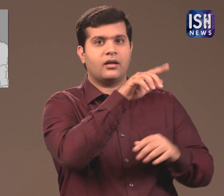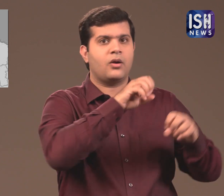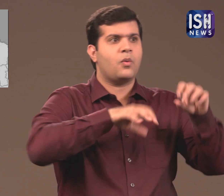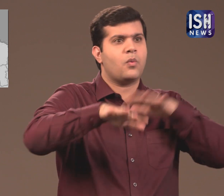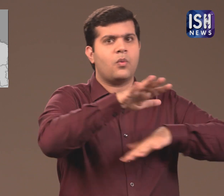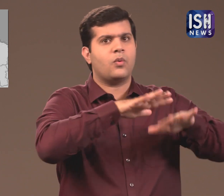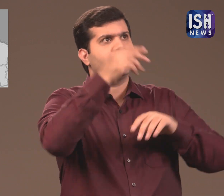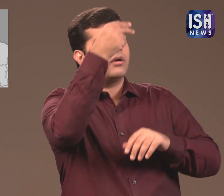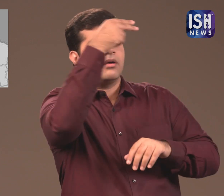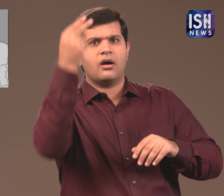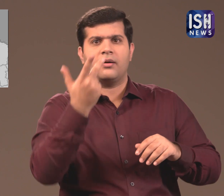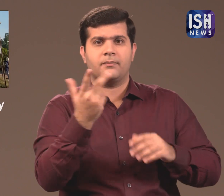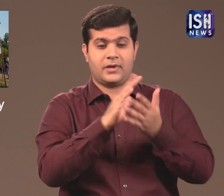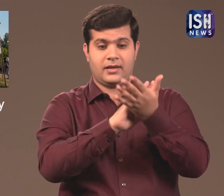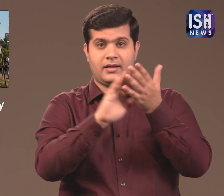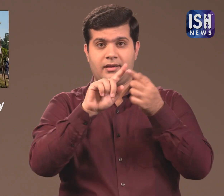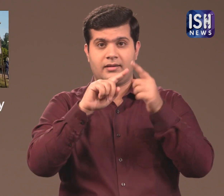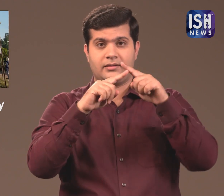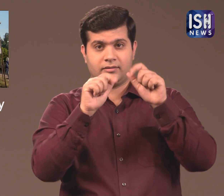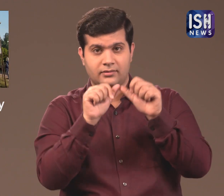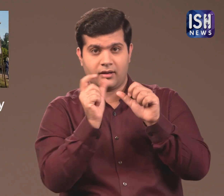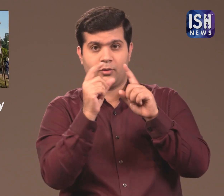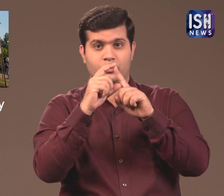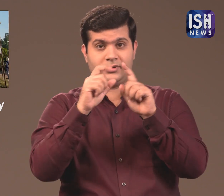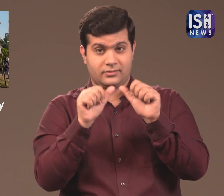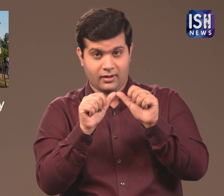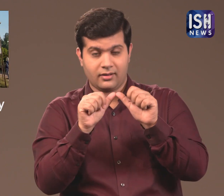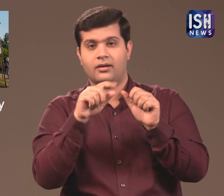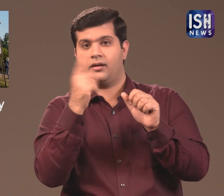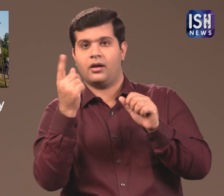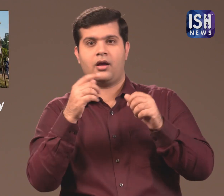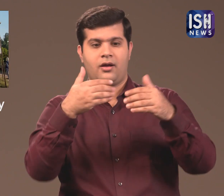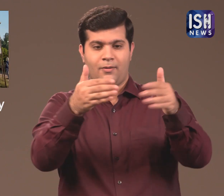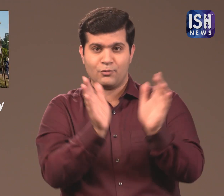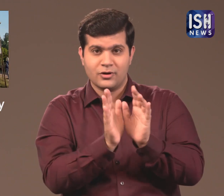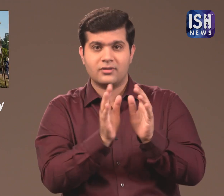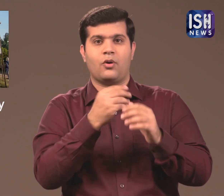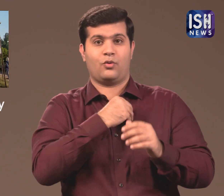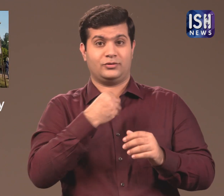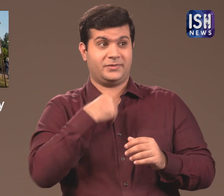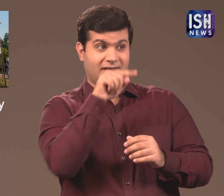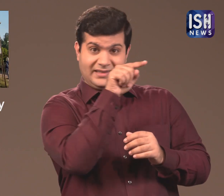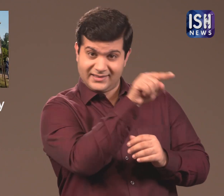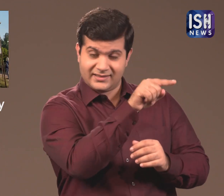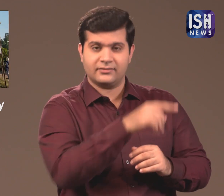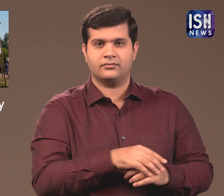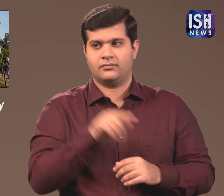was organised by the Hetauda Community Hospital.